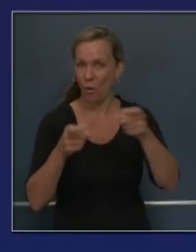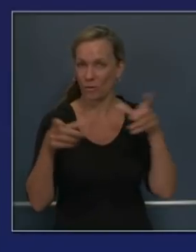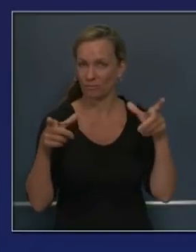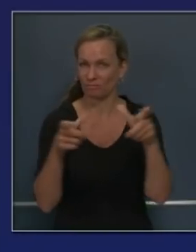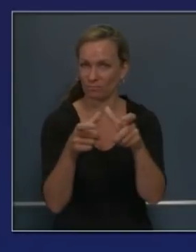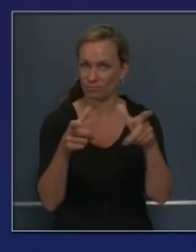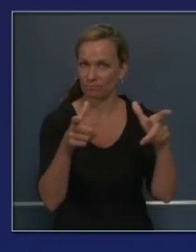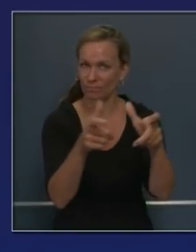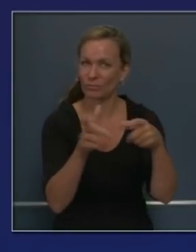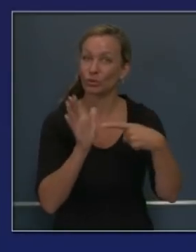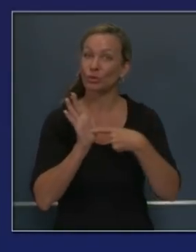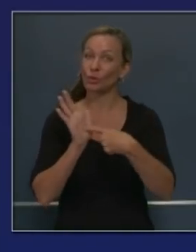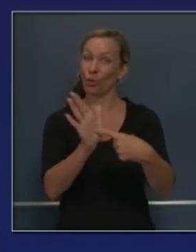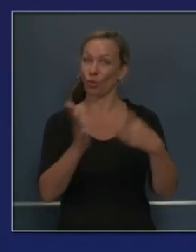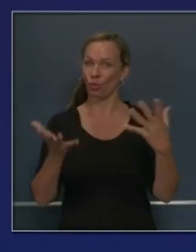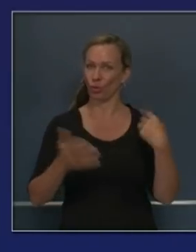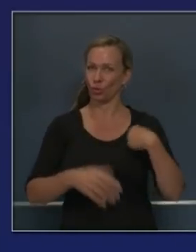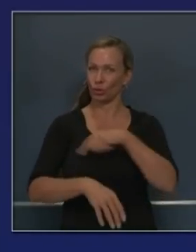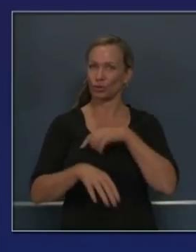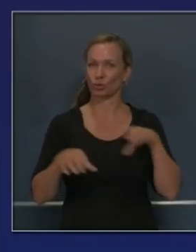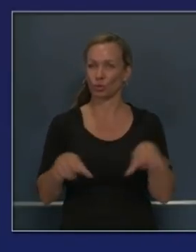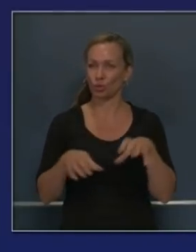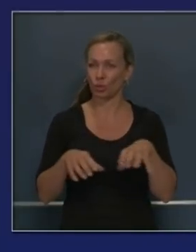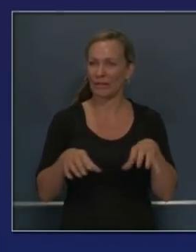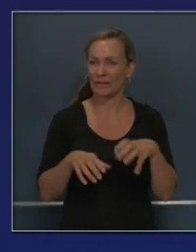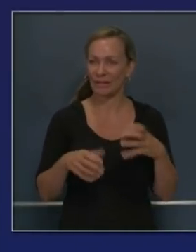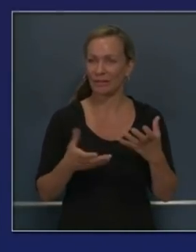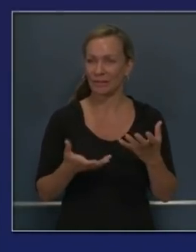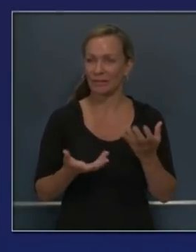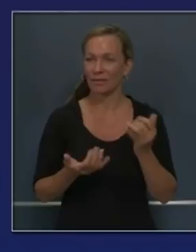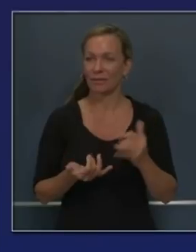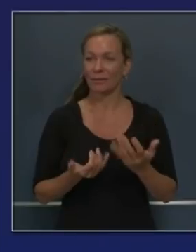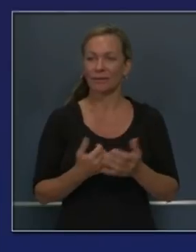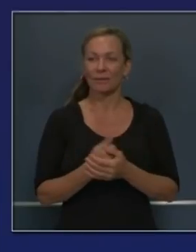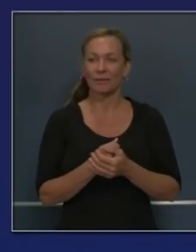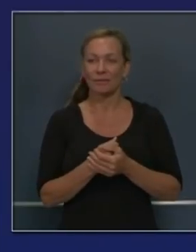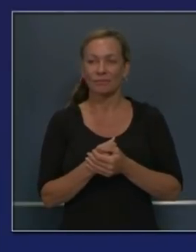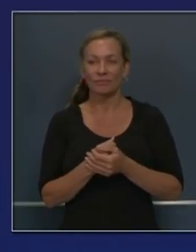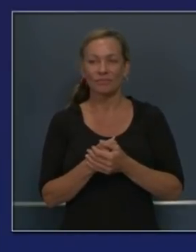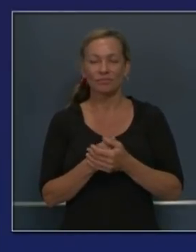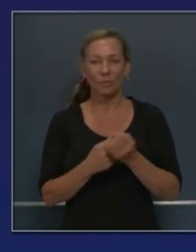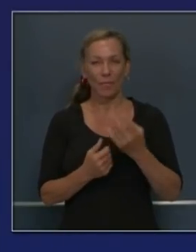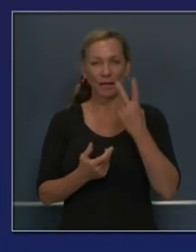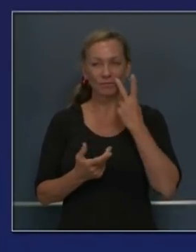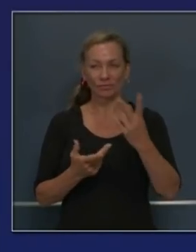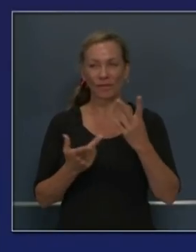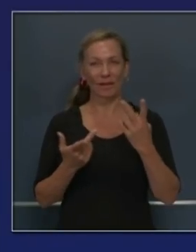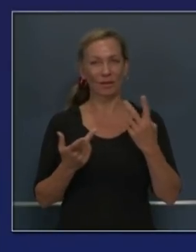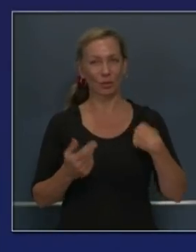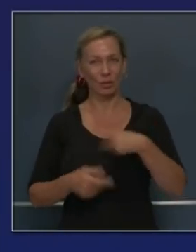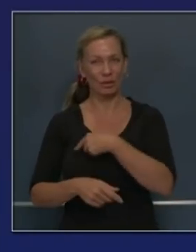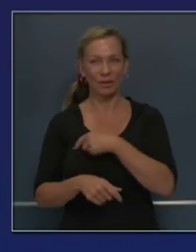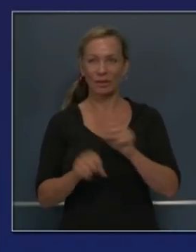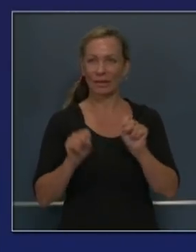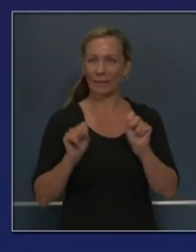WANT TO FRAME THE NEXT SLIDES IN THE CONTEXT OF WHAT WAS ACHIEVED OVER THE COURSE OF THE